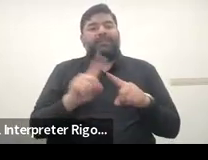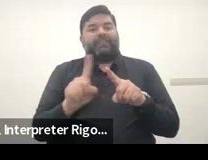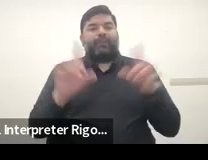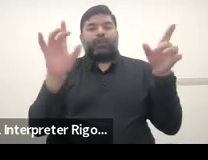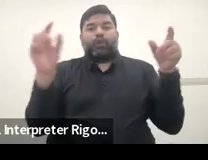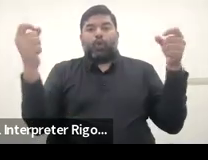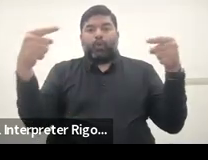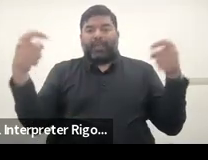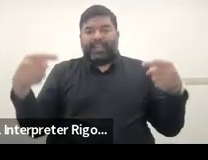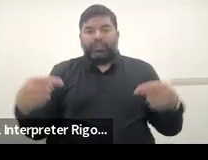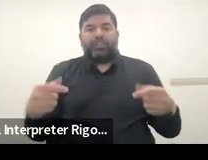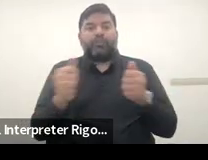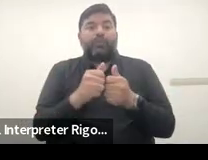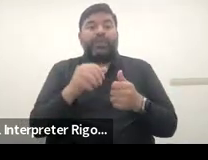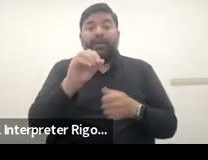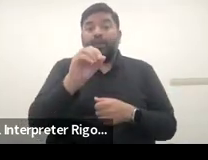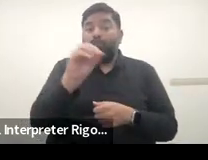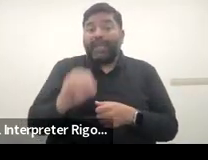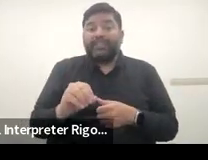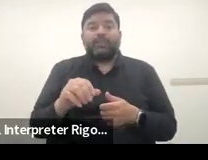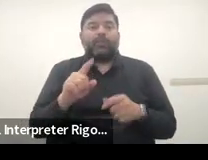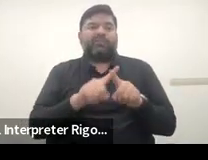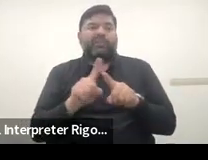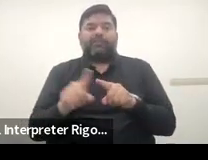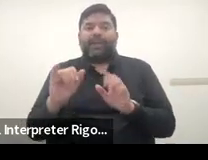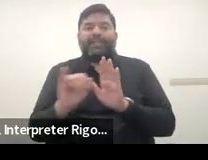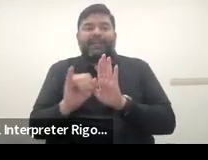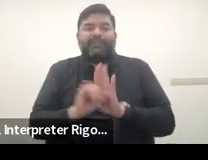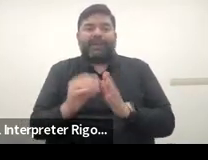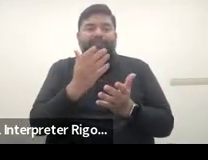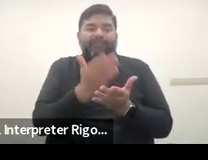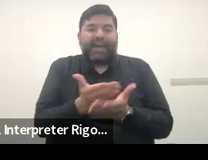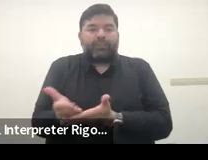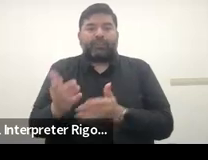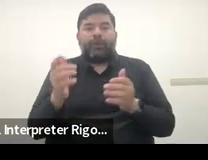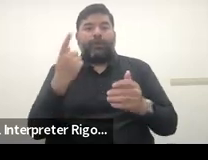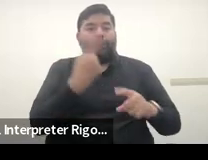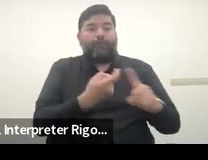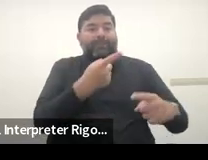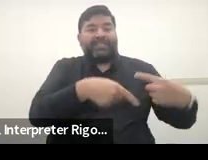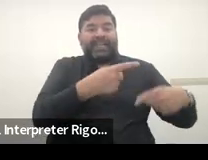or other identifying factors for the signers and we want to avoid that. AUDIENCE MEMBER: Yeah does facial